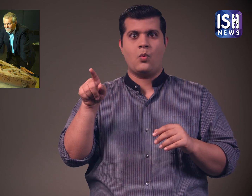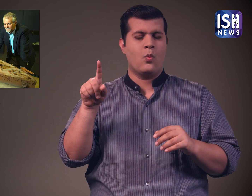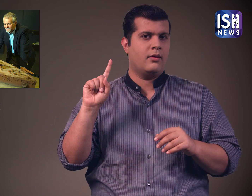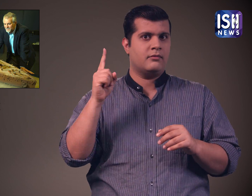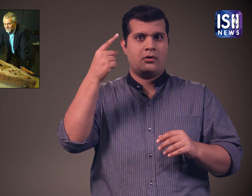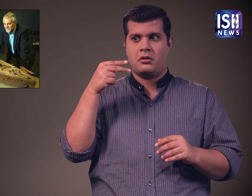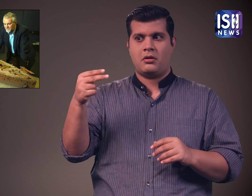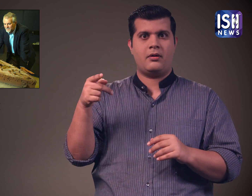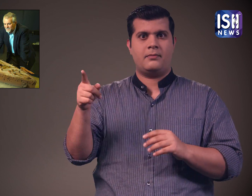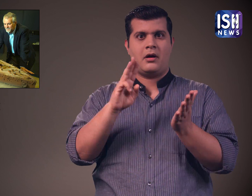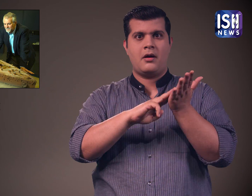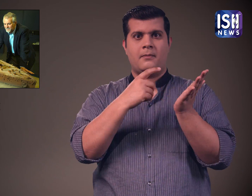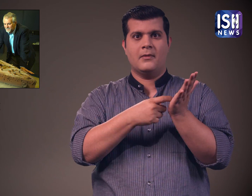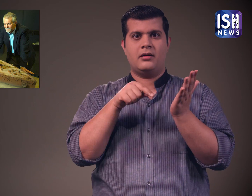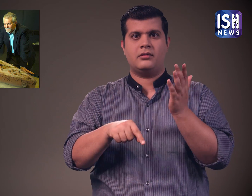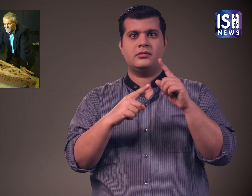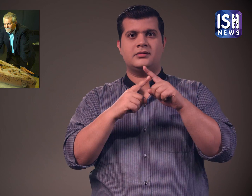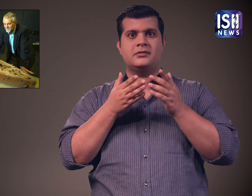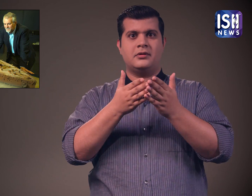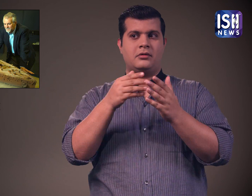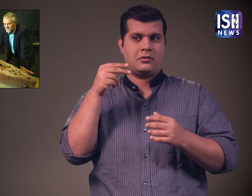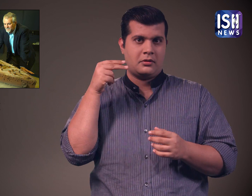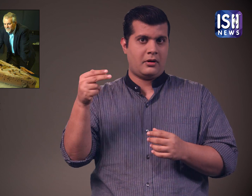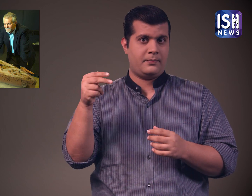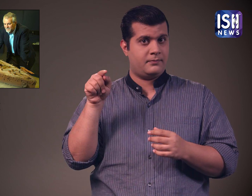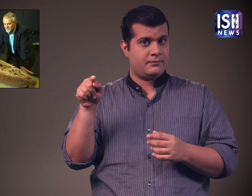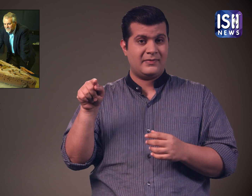This is why he has been called Mr.Titanic.